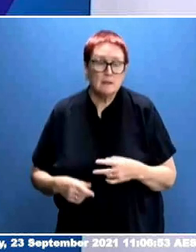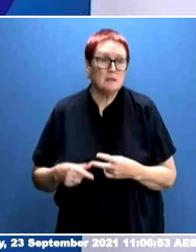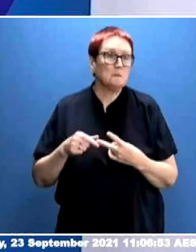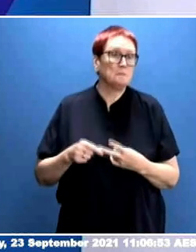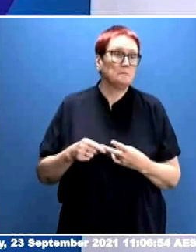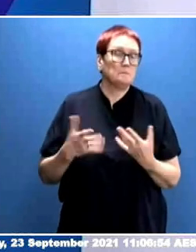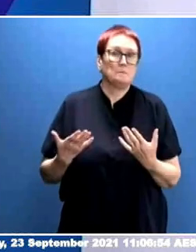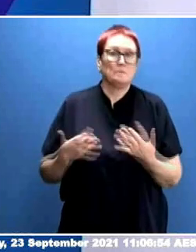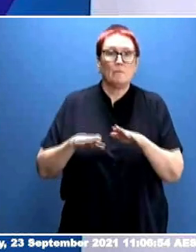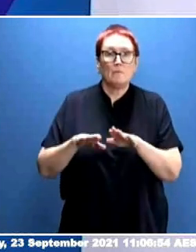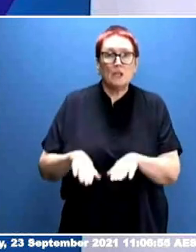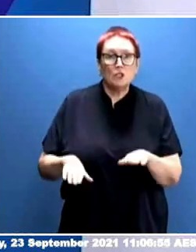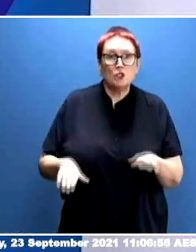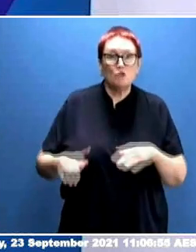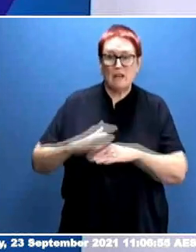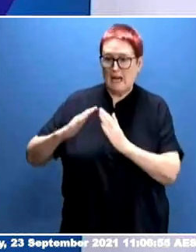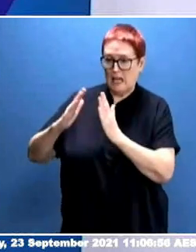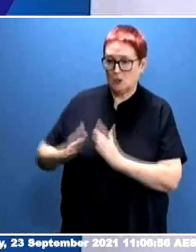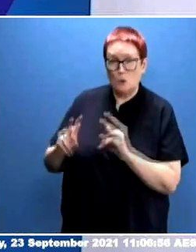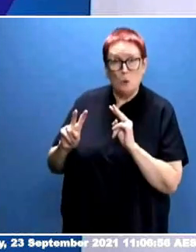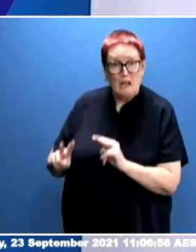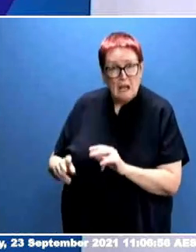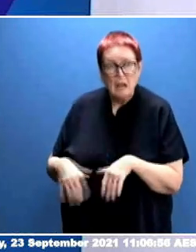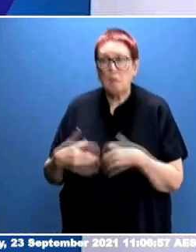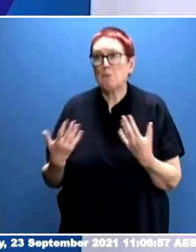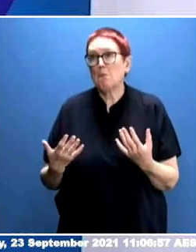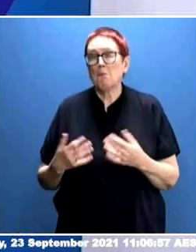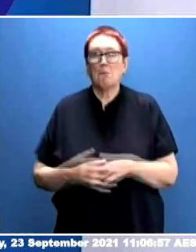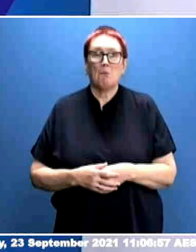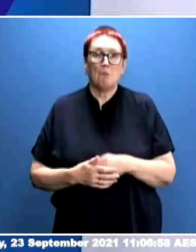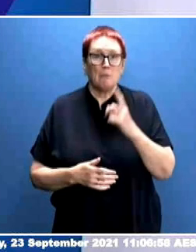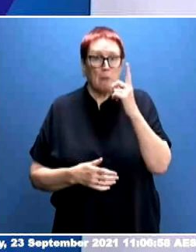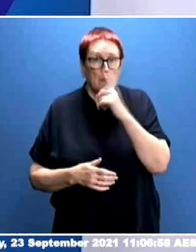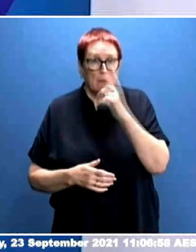who are covered by Secure Care, it includes people seeking protection visas